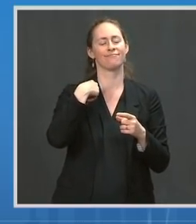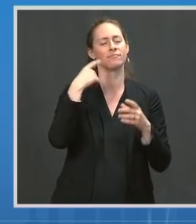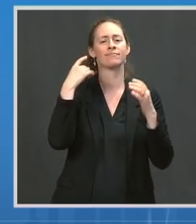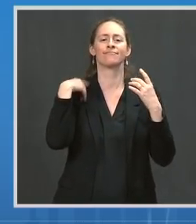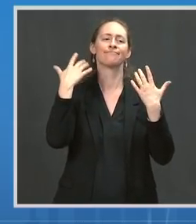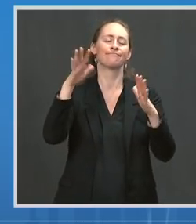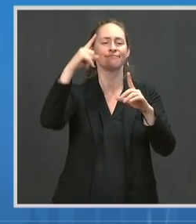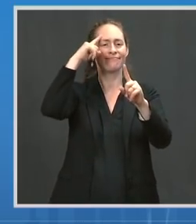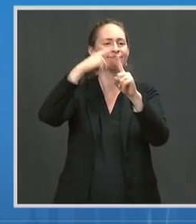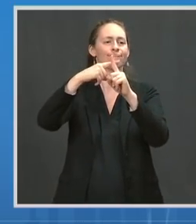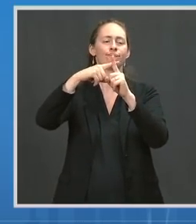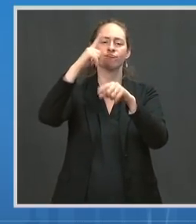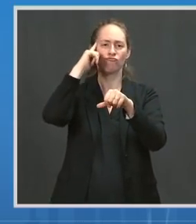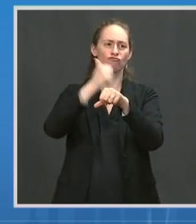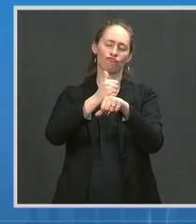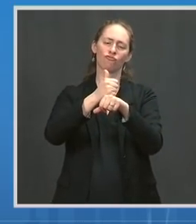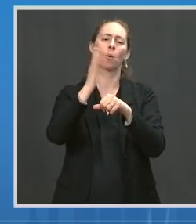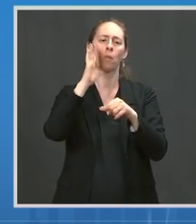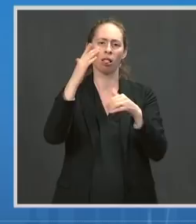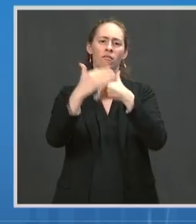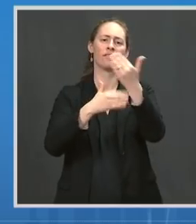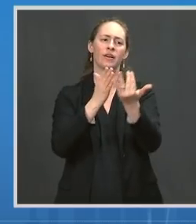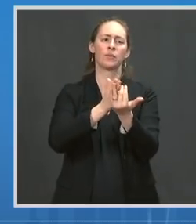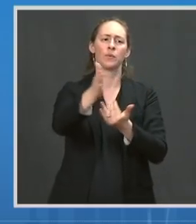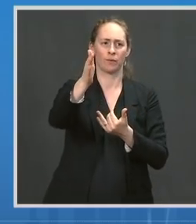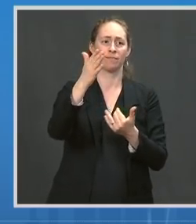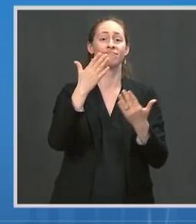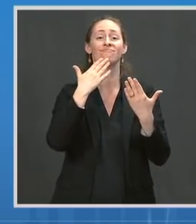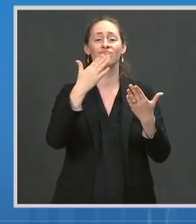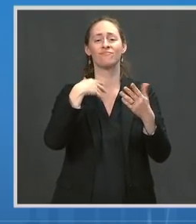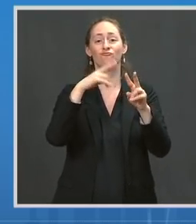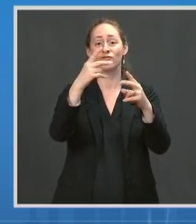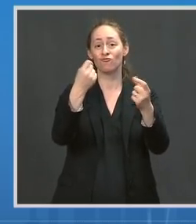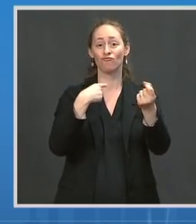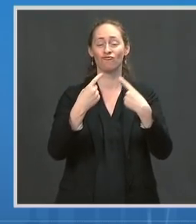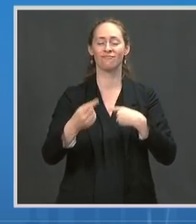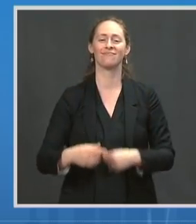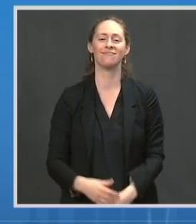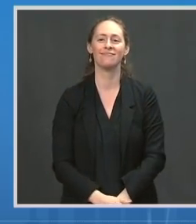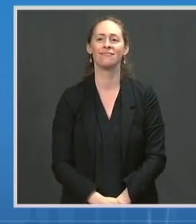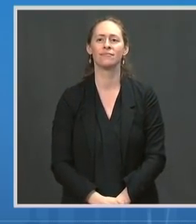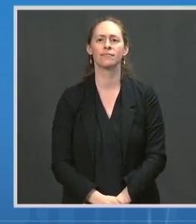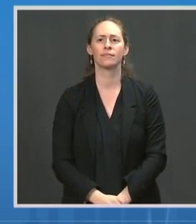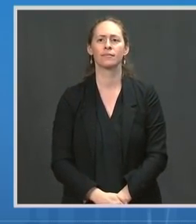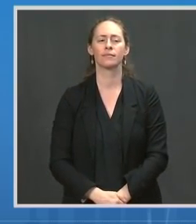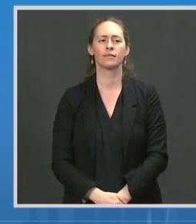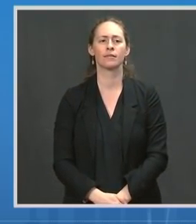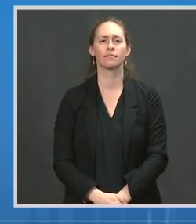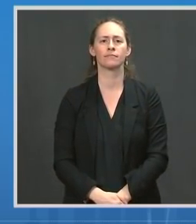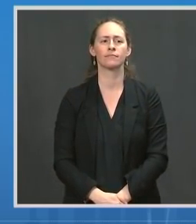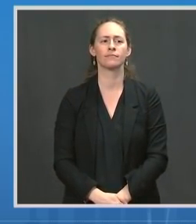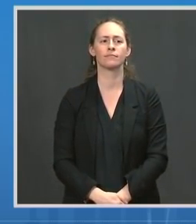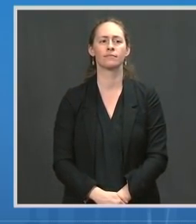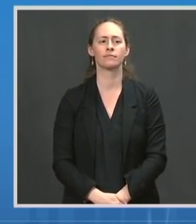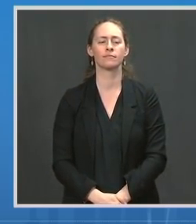Thank you so much, and we'll look forward to your questions. Mr. Slavitt: All right. Thank you. I think we have time for a few questions.